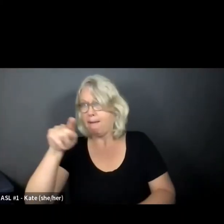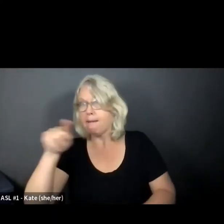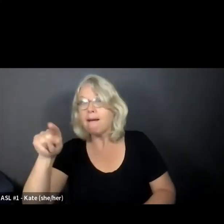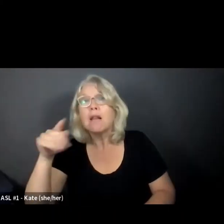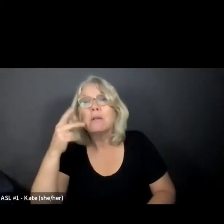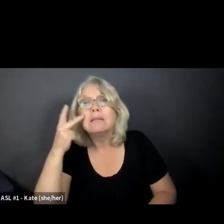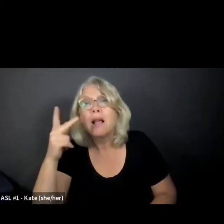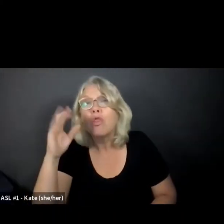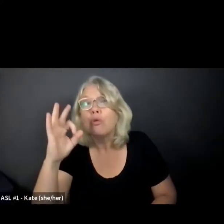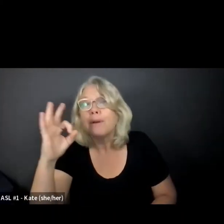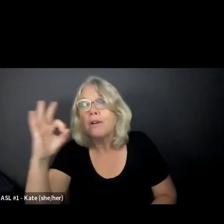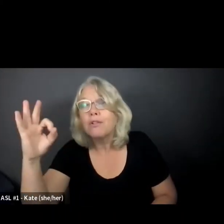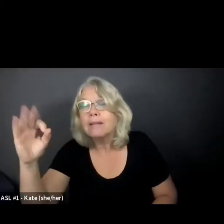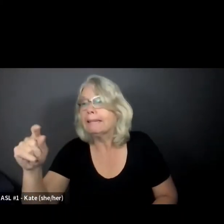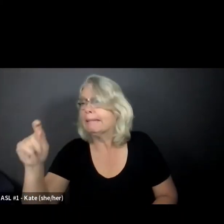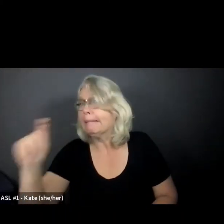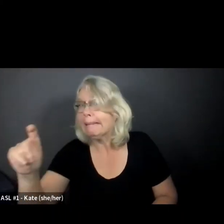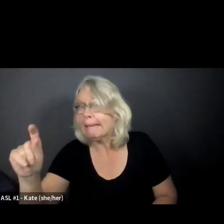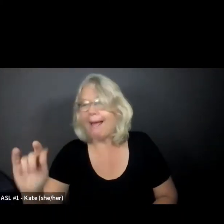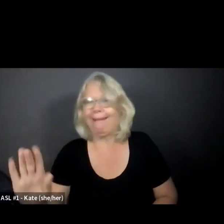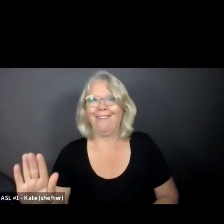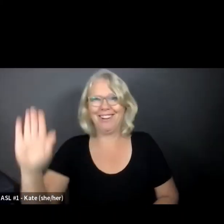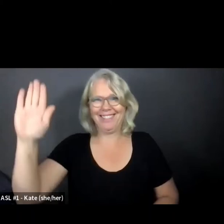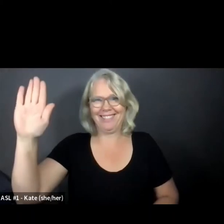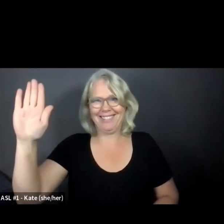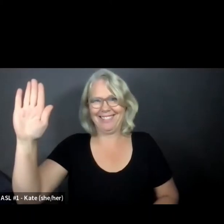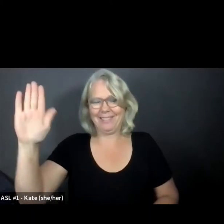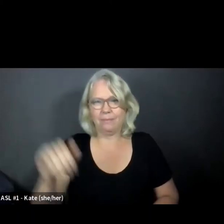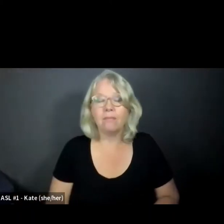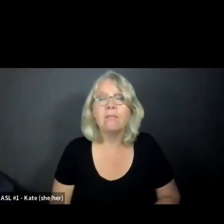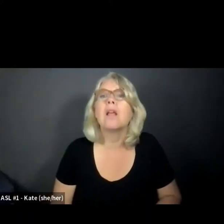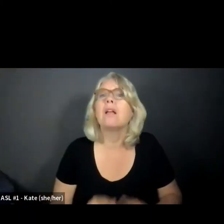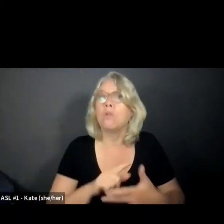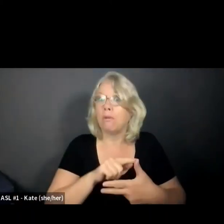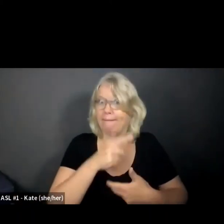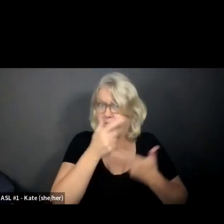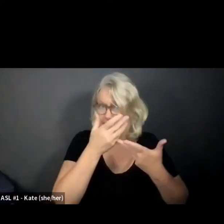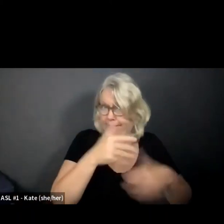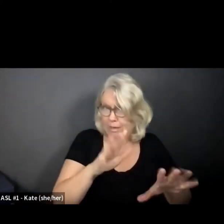RAISED HANDS WILL BE CLEARED BETWEEN EACH QUESTION.